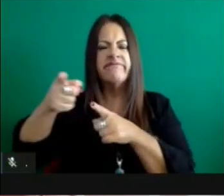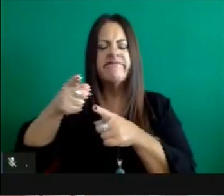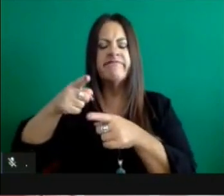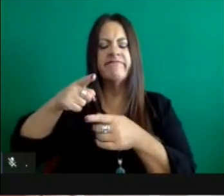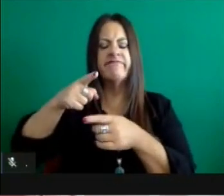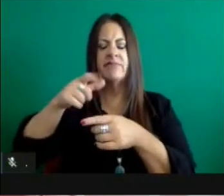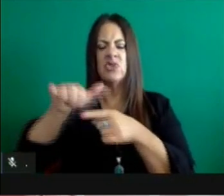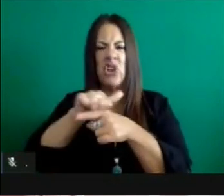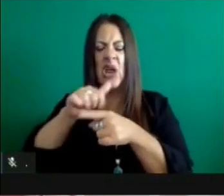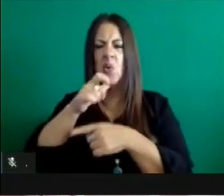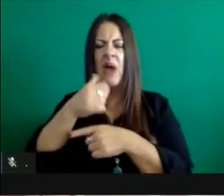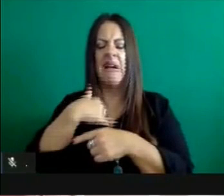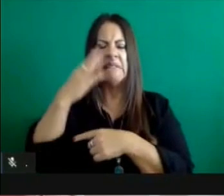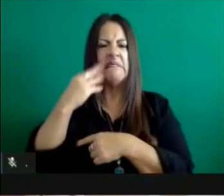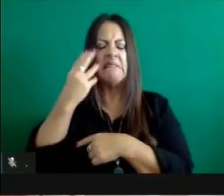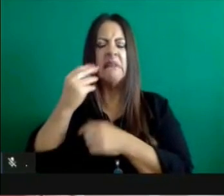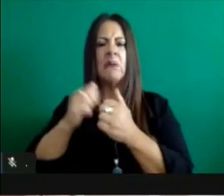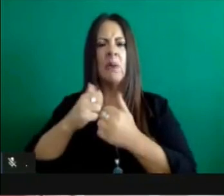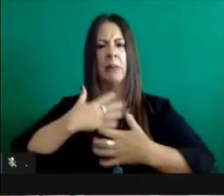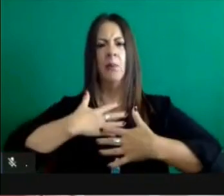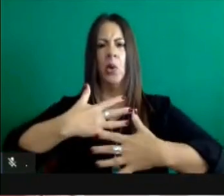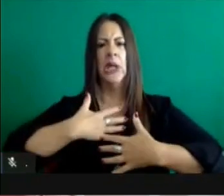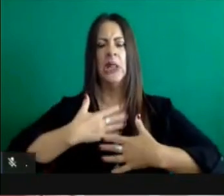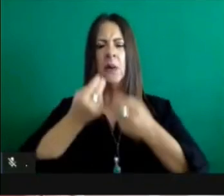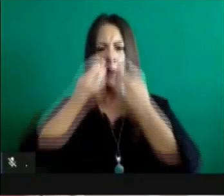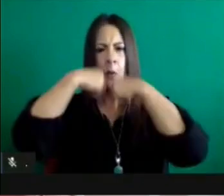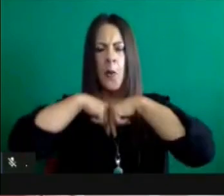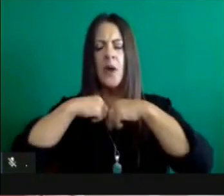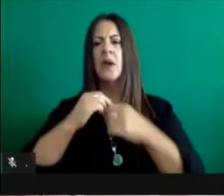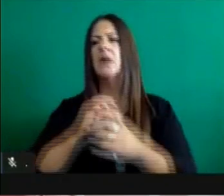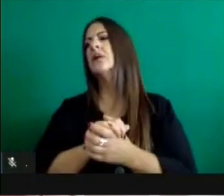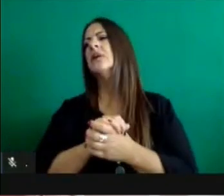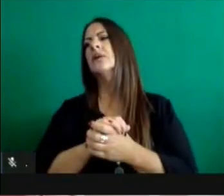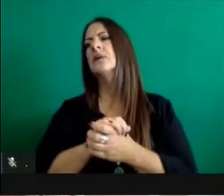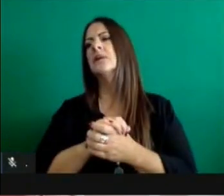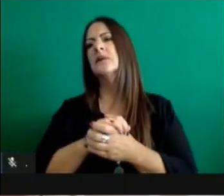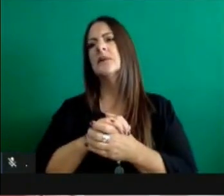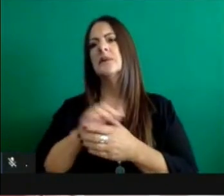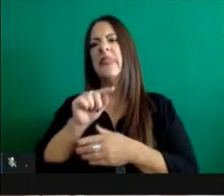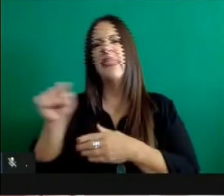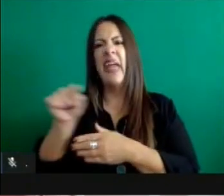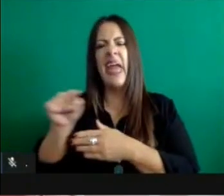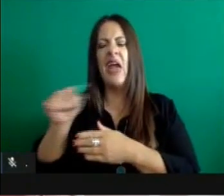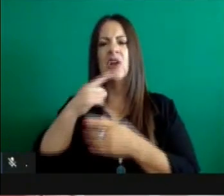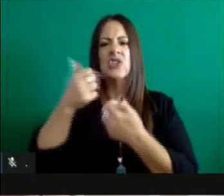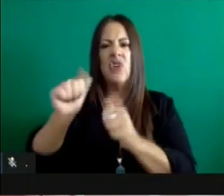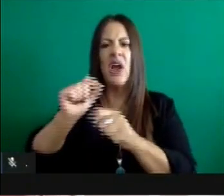OUR ICU -- IN THE ICU SETTINGS, WE KNOW THAT NURSES AND RESPIRATORY THERAPISTS AND